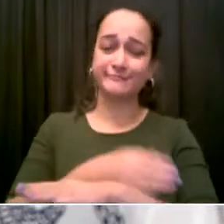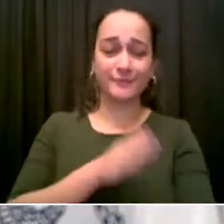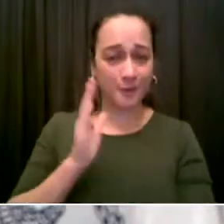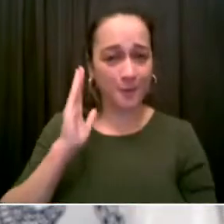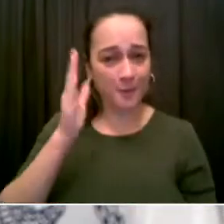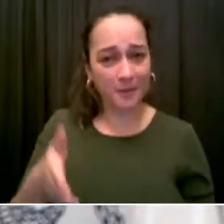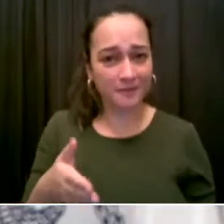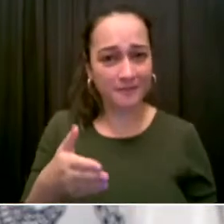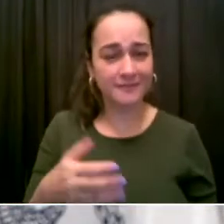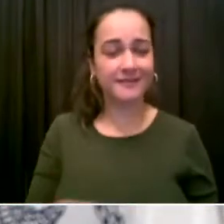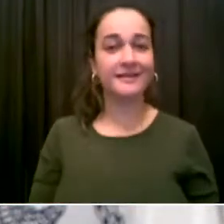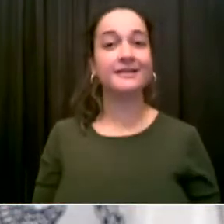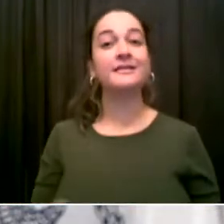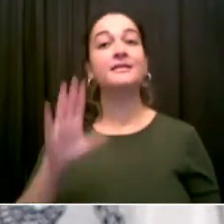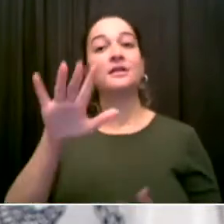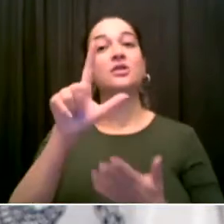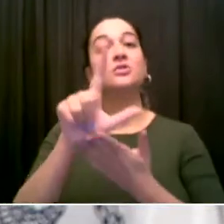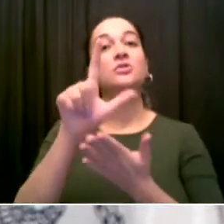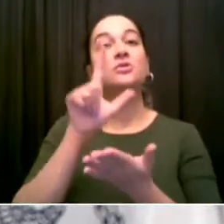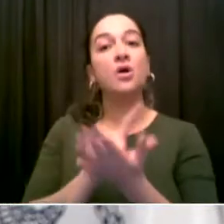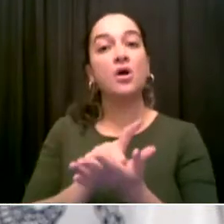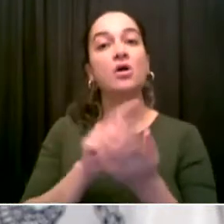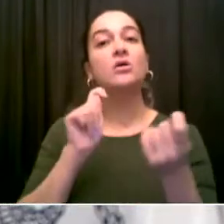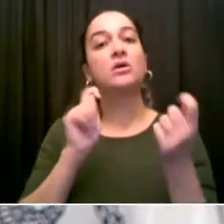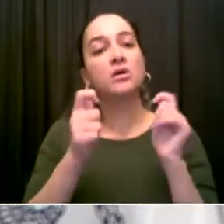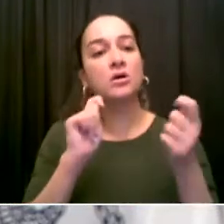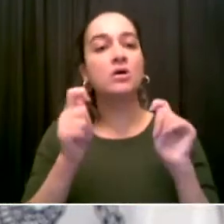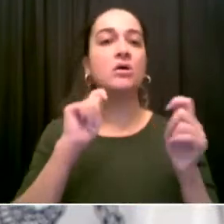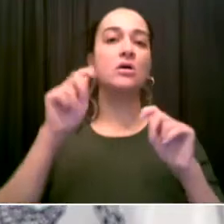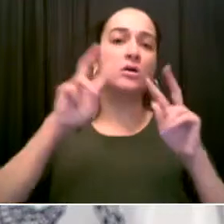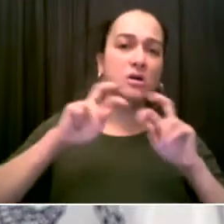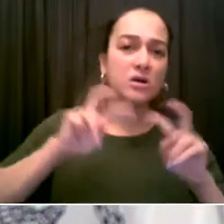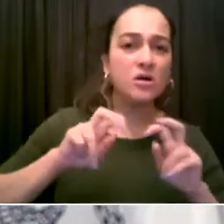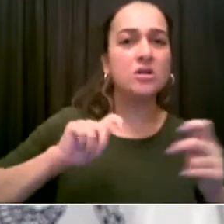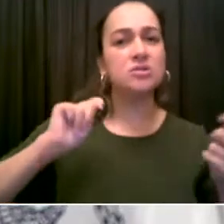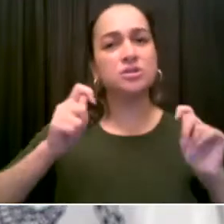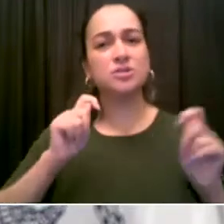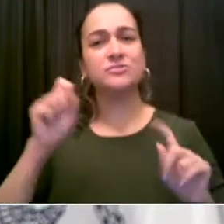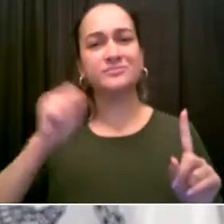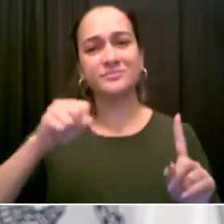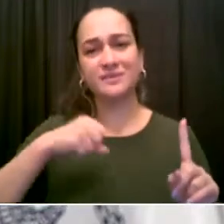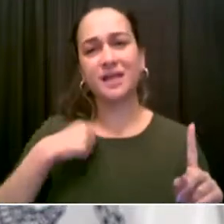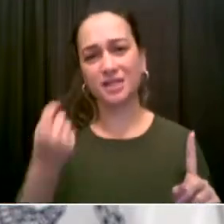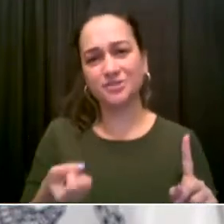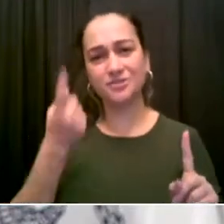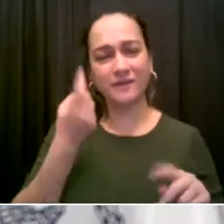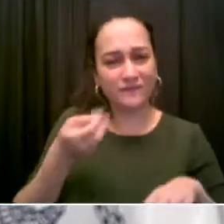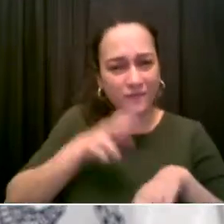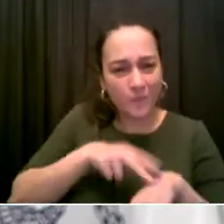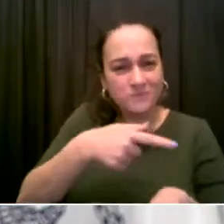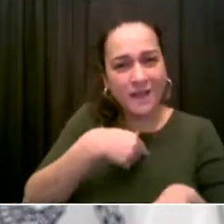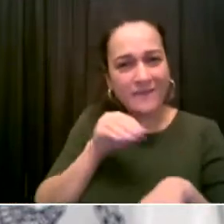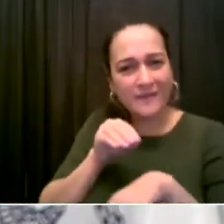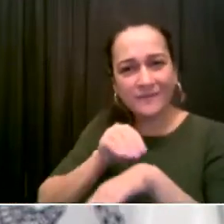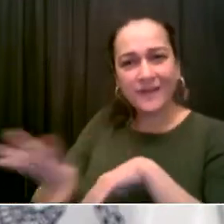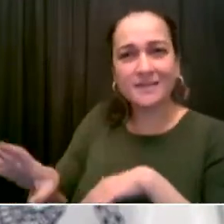WE SHOULD LOOK AT THIS. OBVIOUSLY, THERE ARE THINGS IN THE LAW THAT I